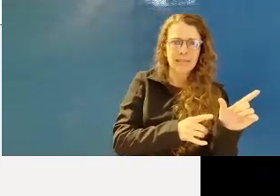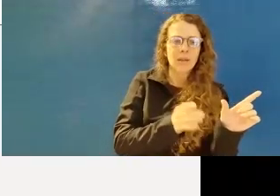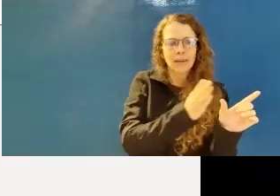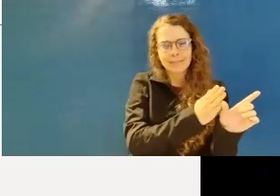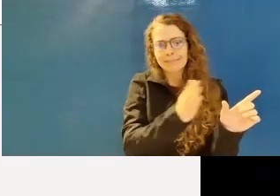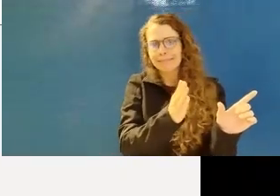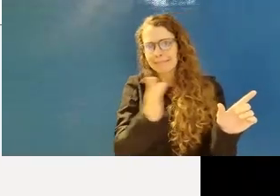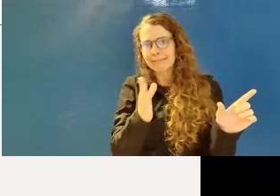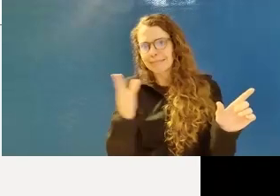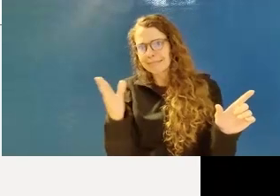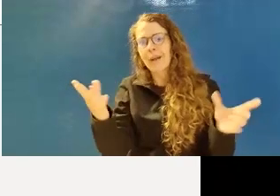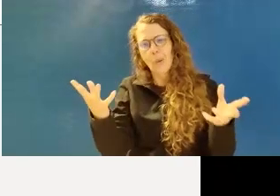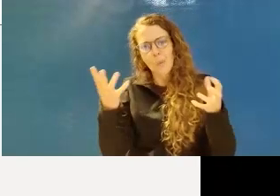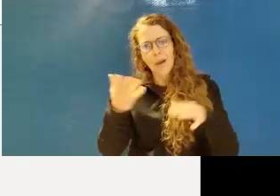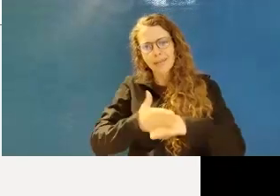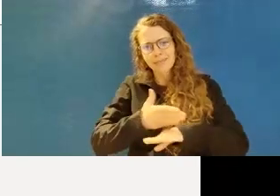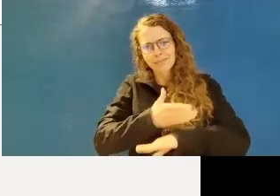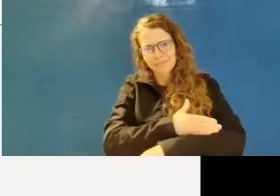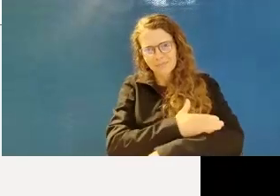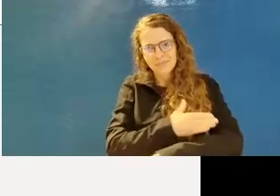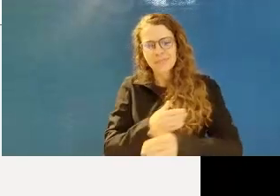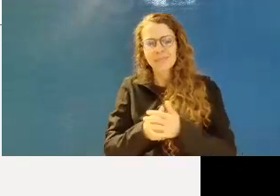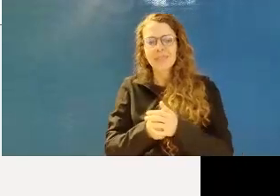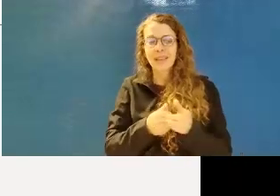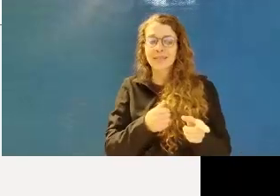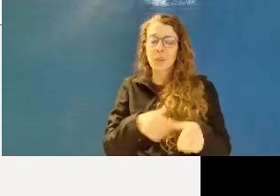But again, this is going to take some time.